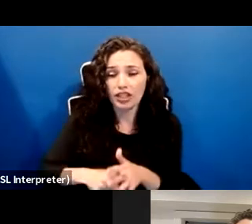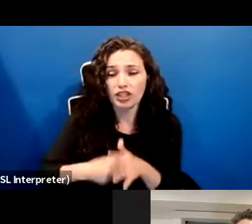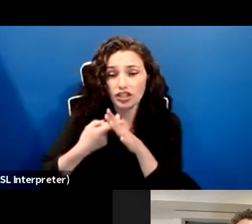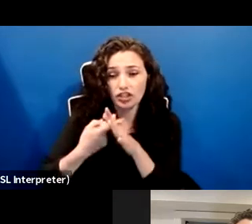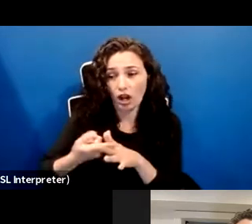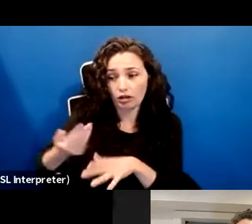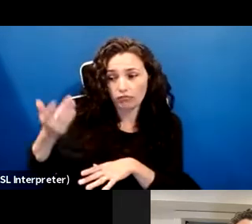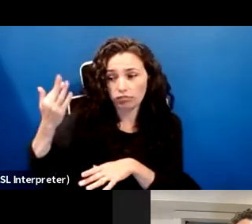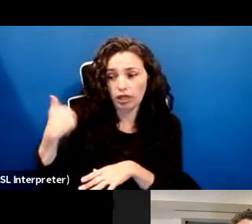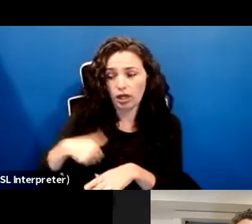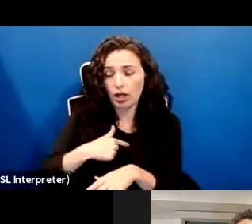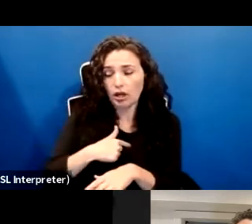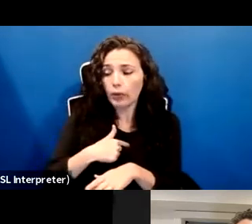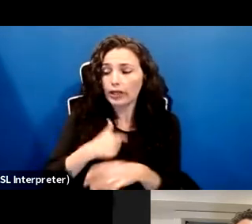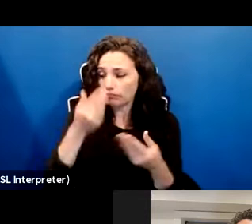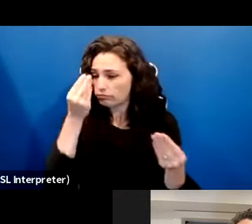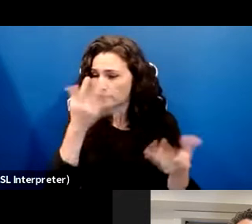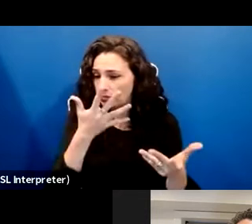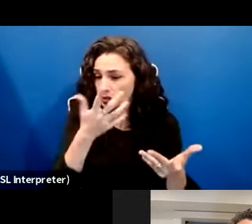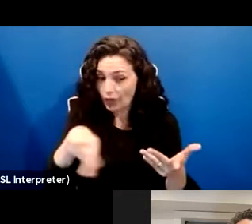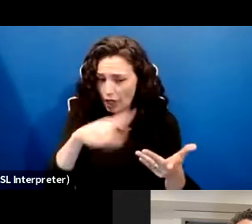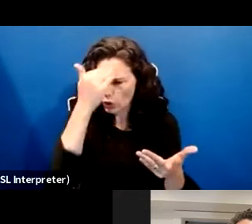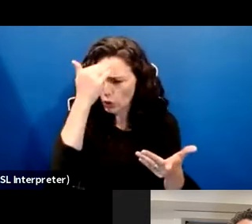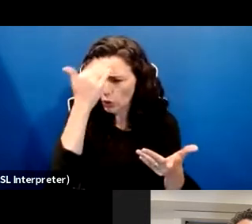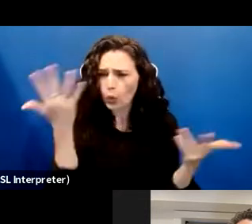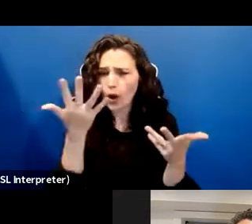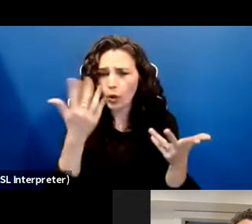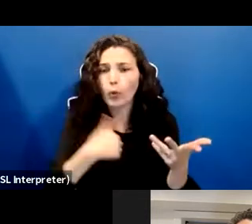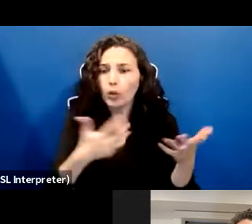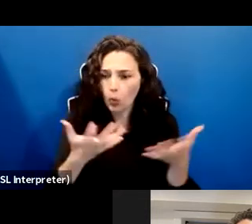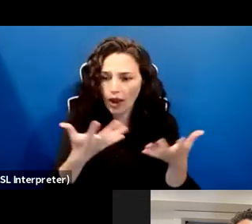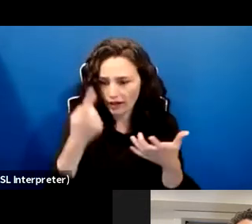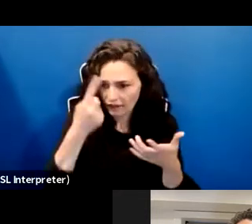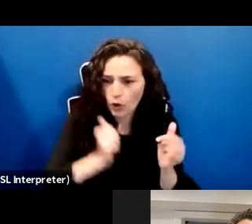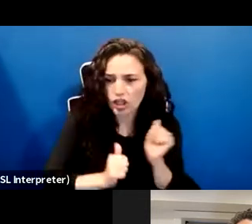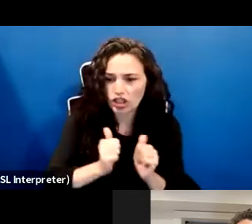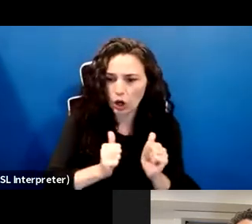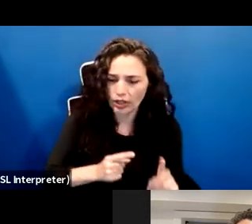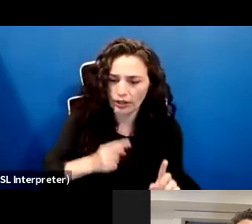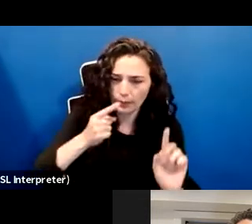we, they knew what we are striving to do in the show and how deep we want to go in.